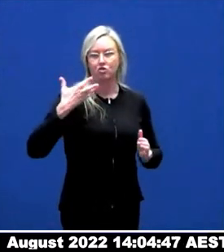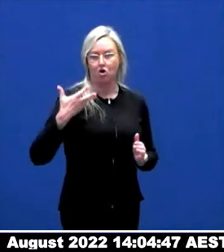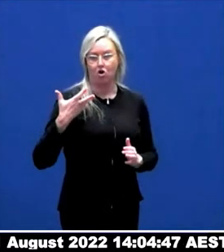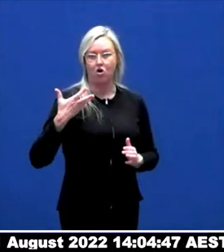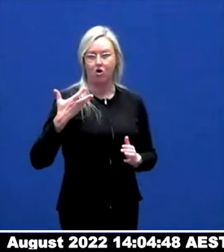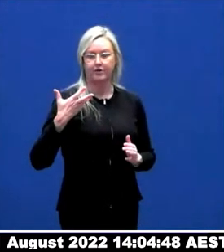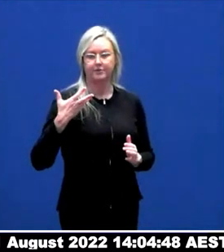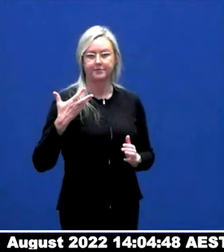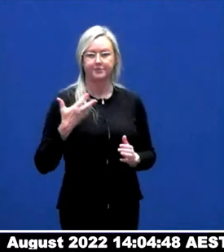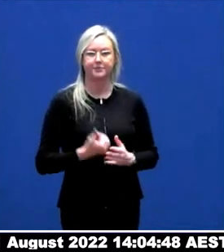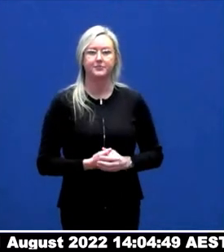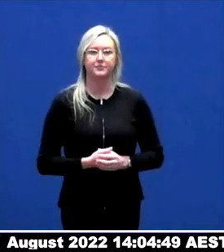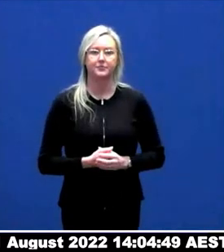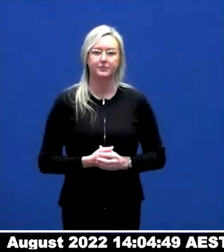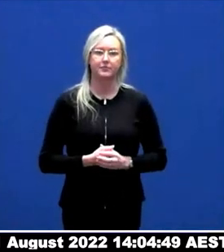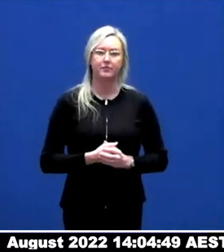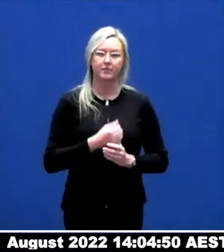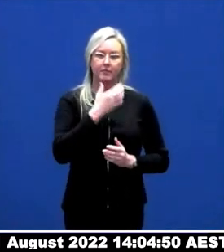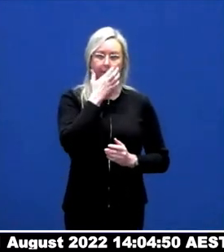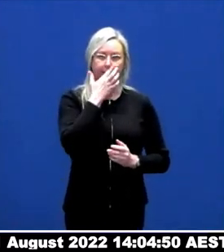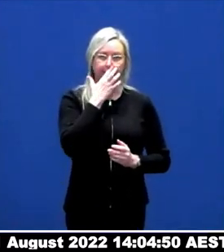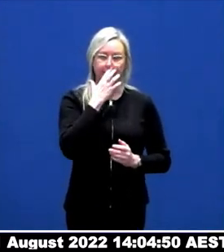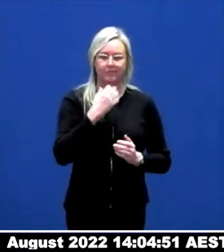Yes.